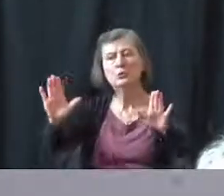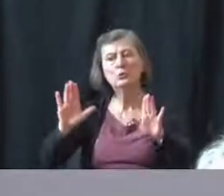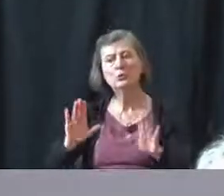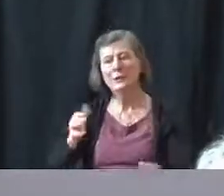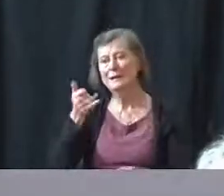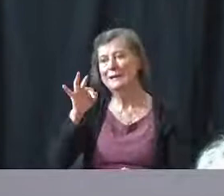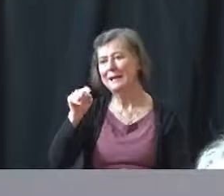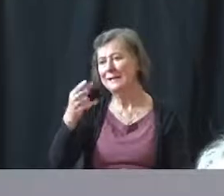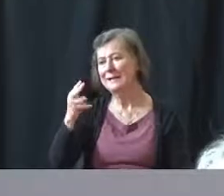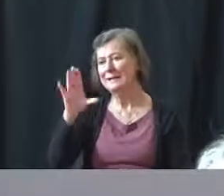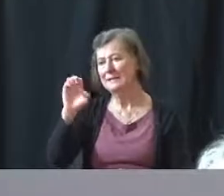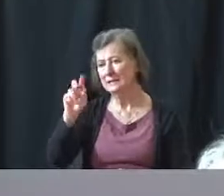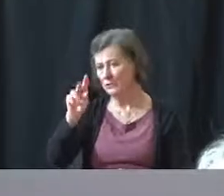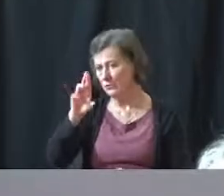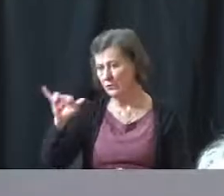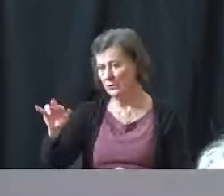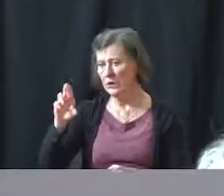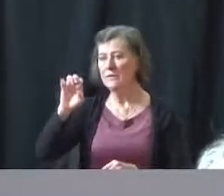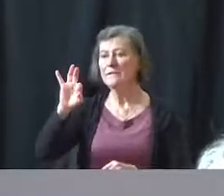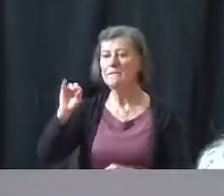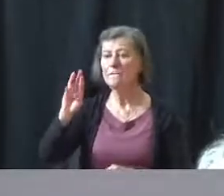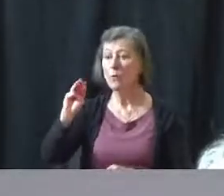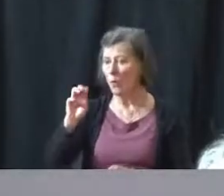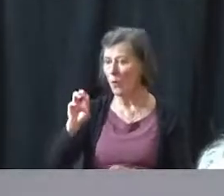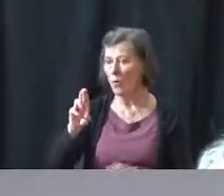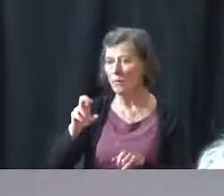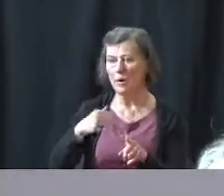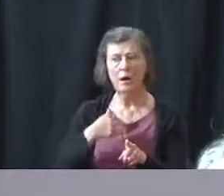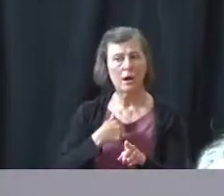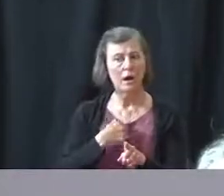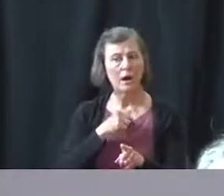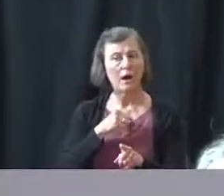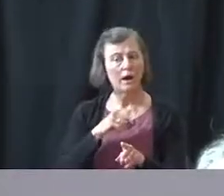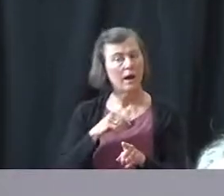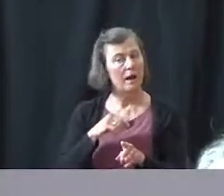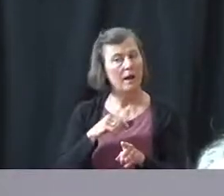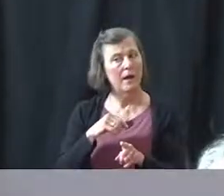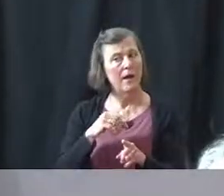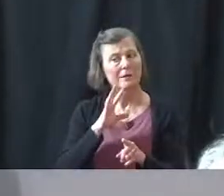And, that's one of the reasons I talk about him so much. He doesn't deserve to be neglected like he is.